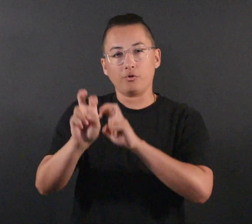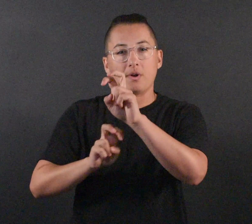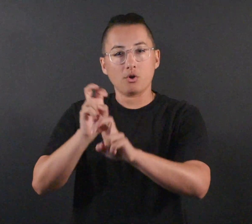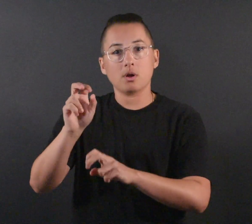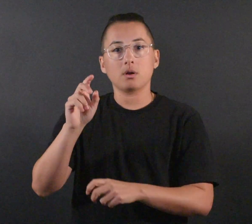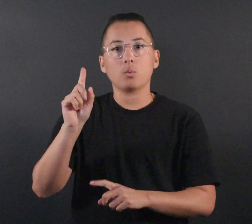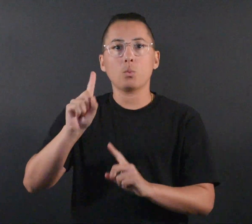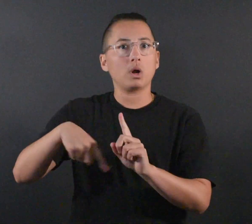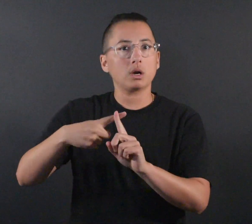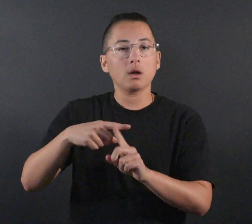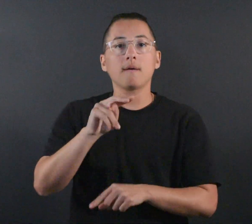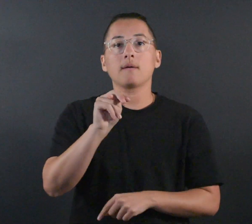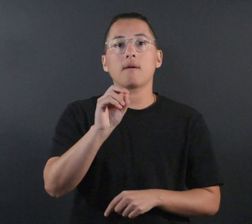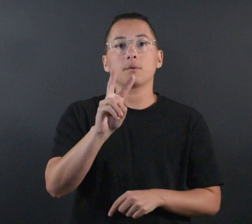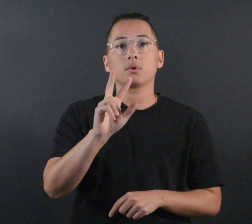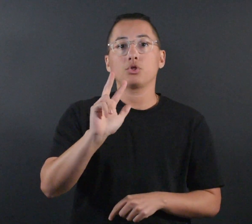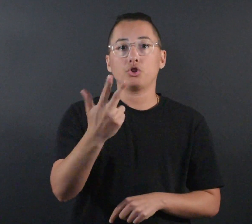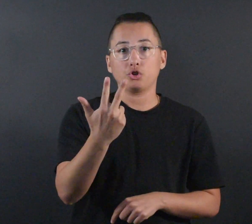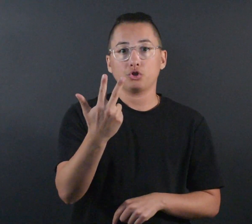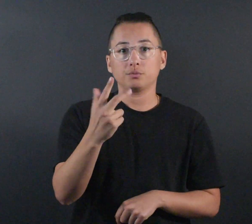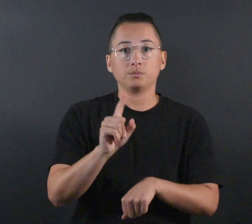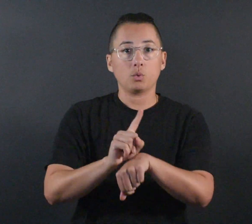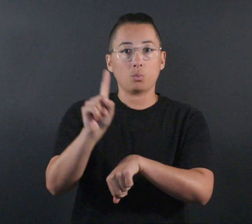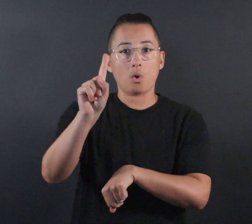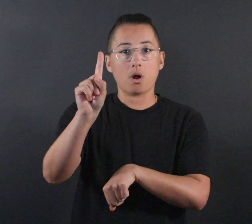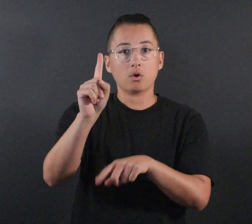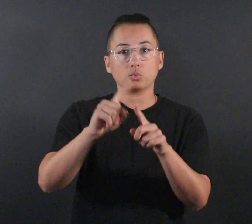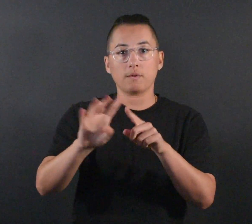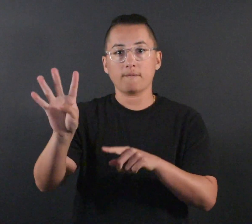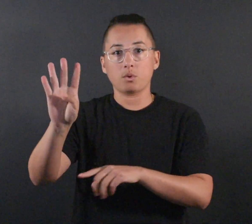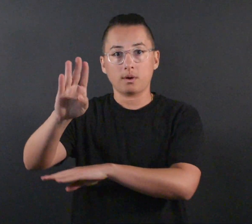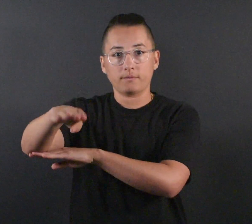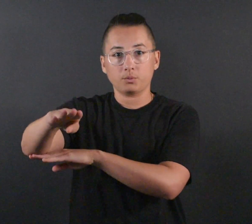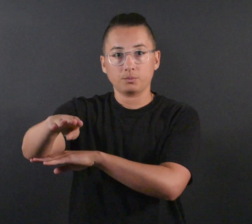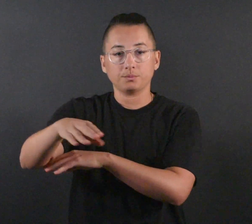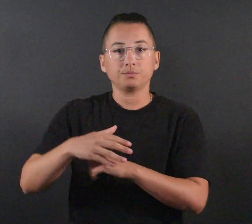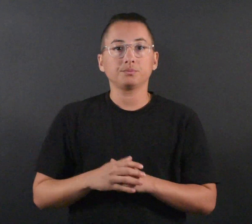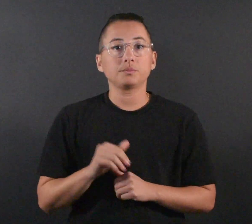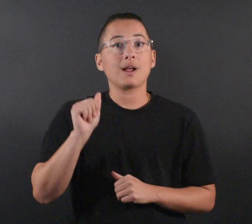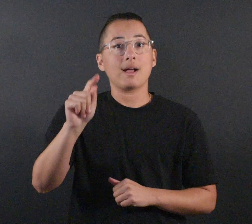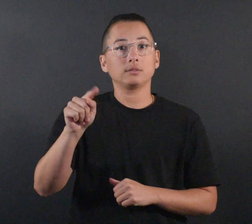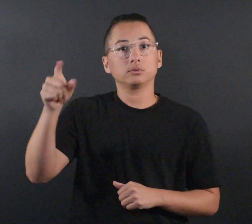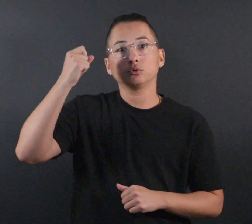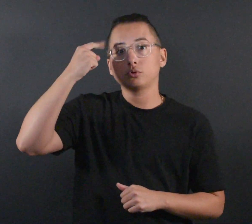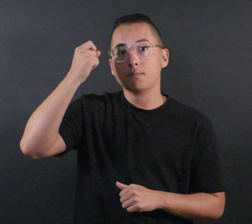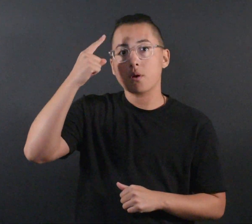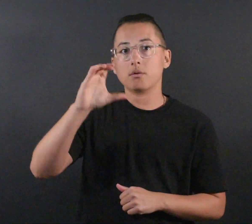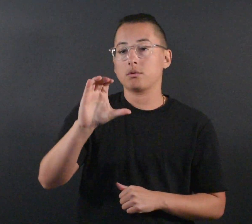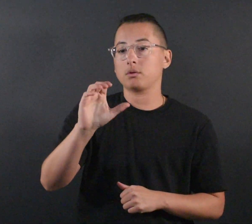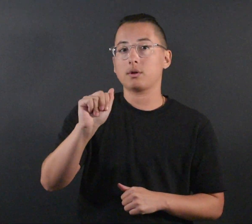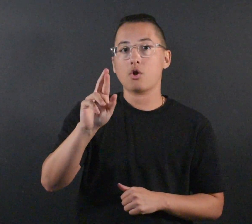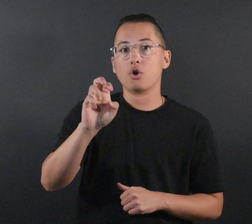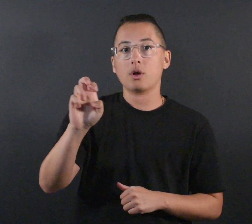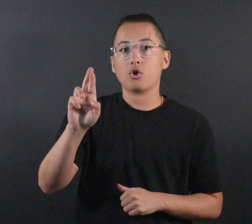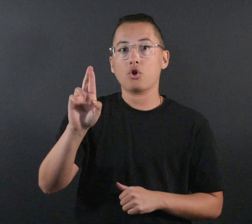on November 3 from 1-4 p.m at CareerForce St. Paul.